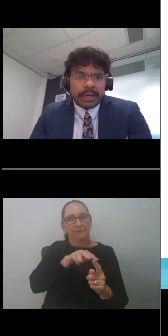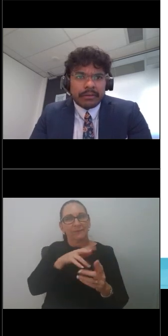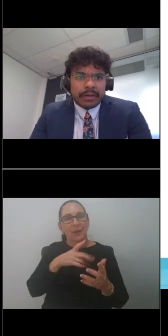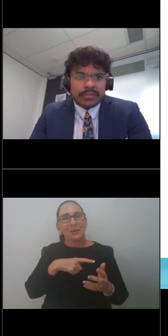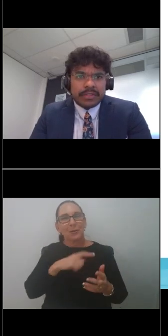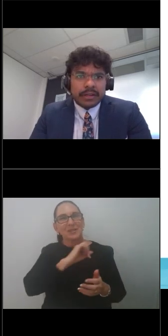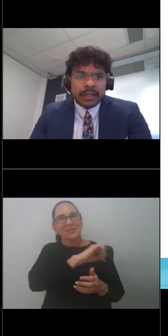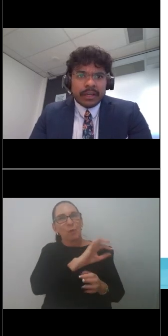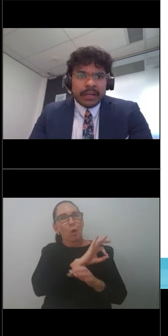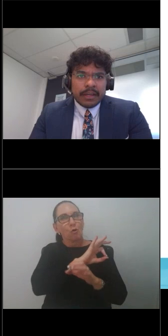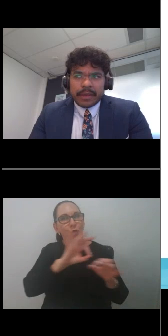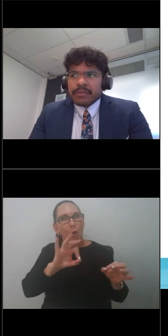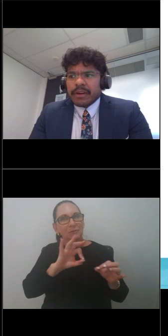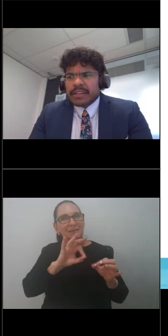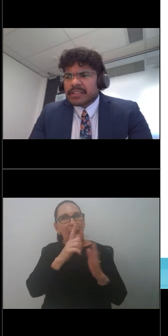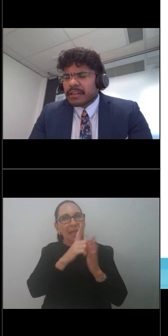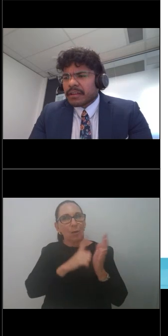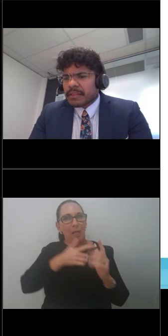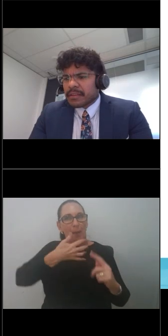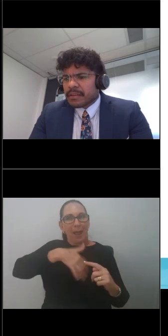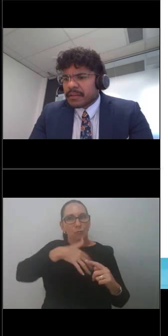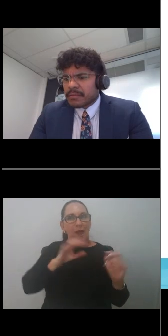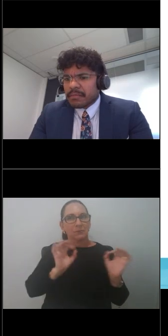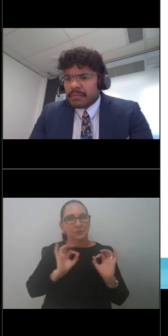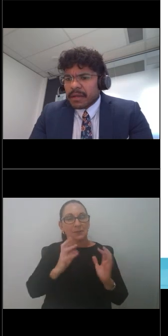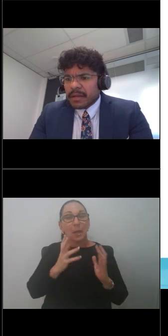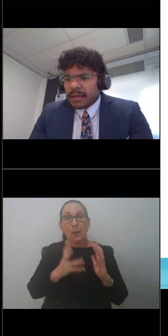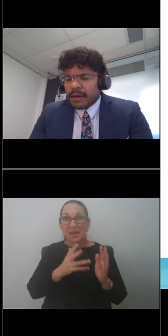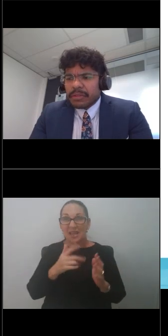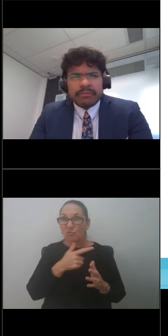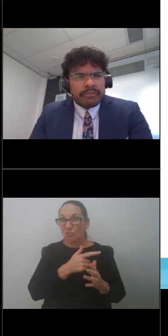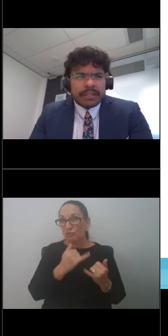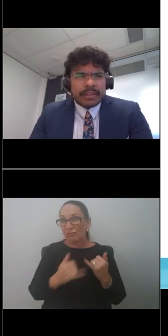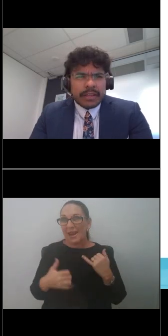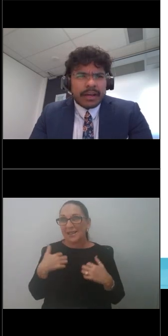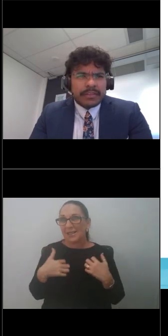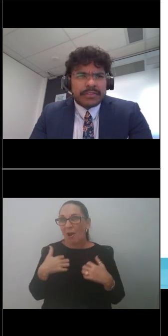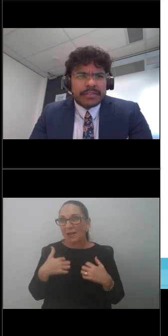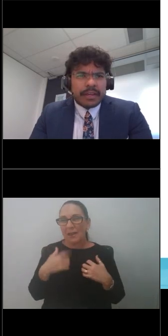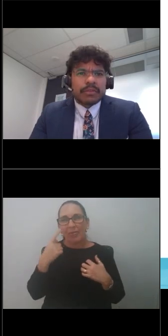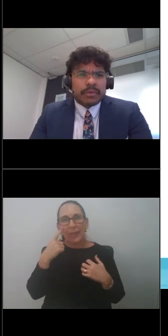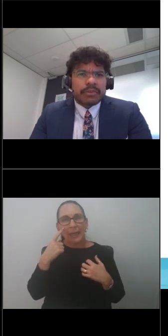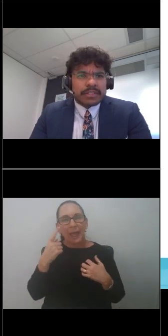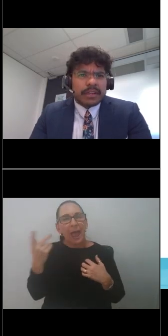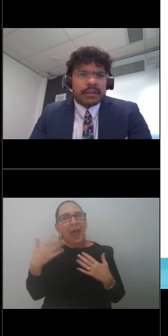background so they were very excited I think the uh health and feeling cards they thought resonated